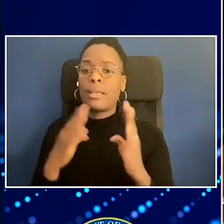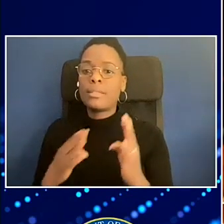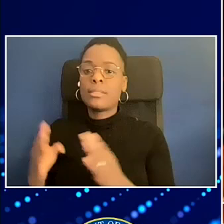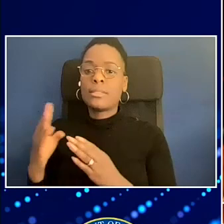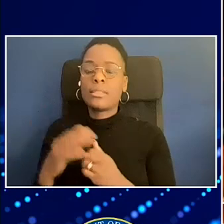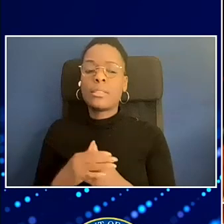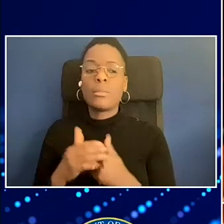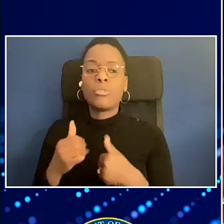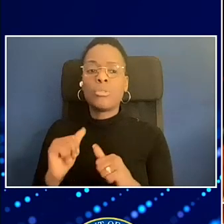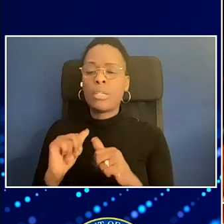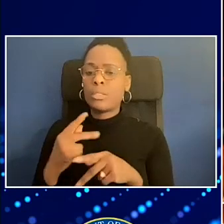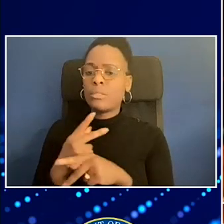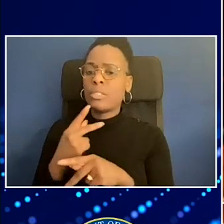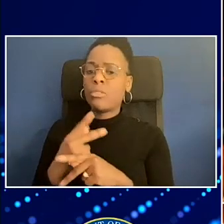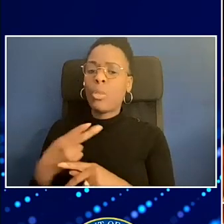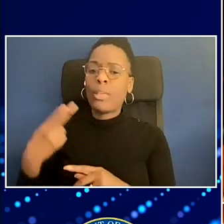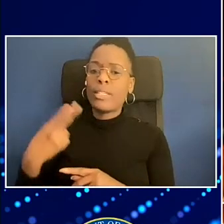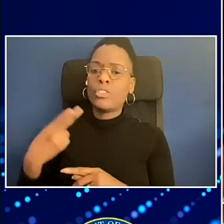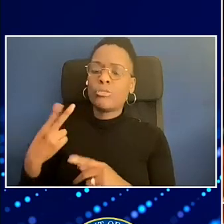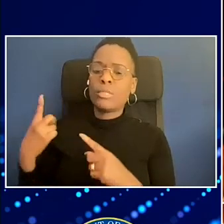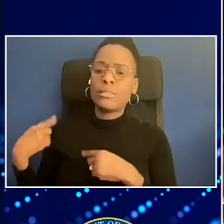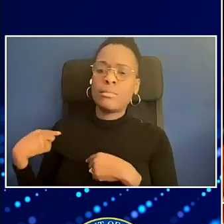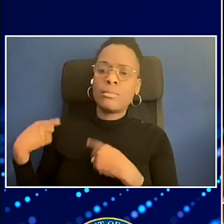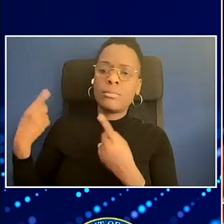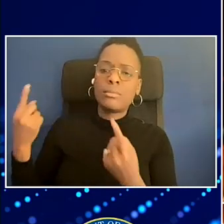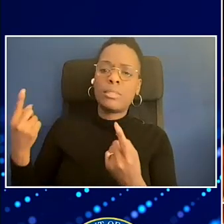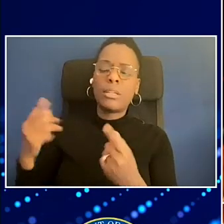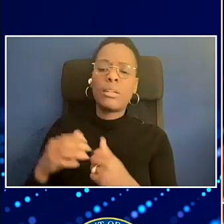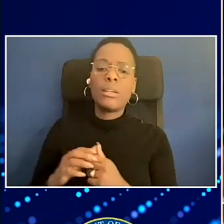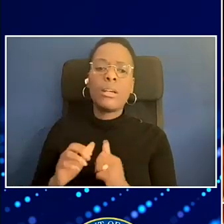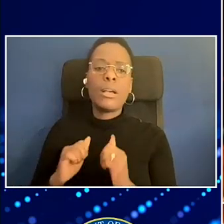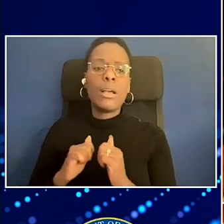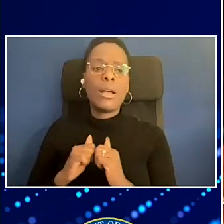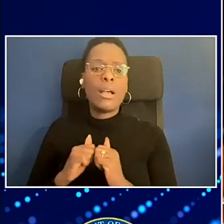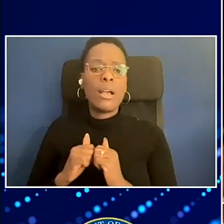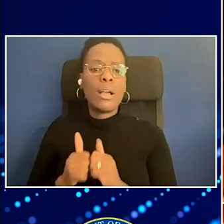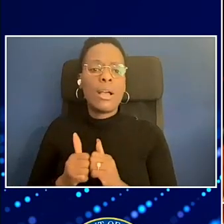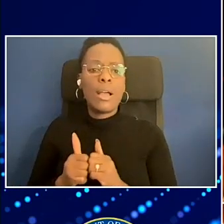figure out the history of how this whole topic got to where we are today with it.